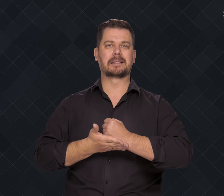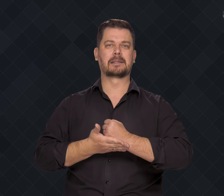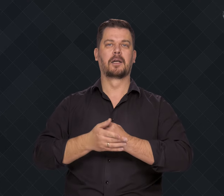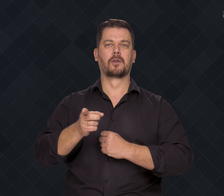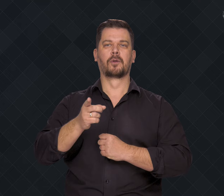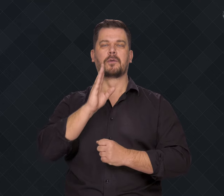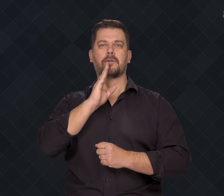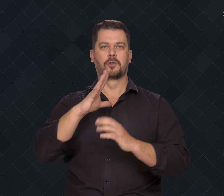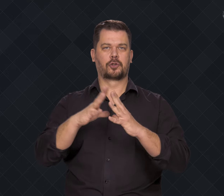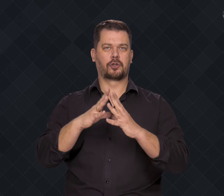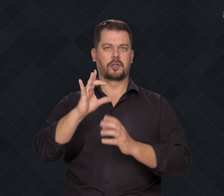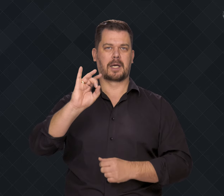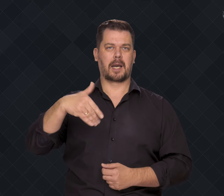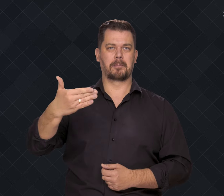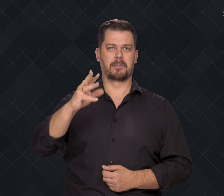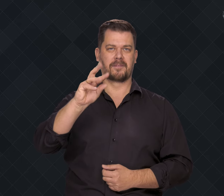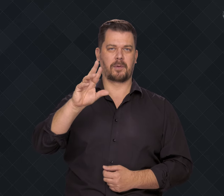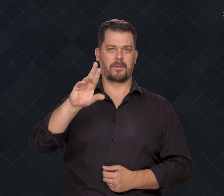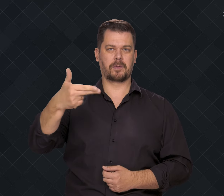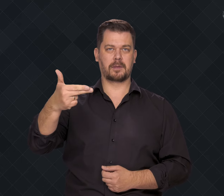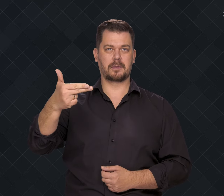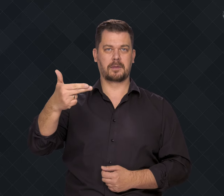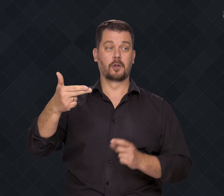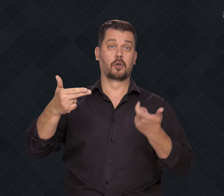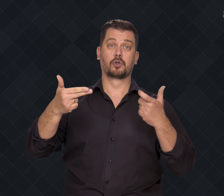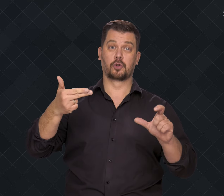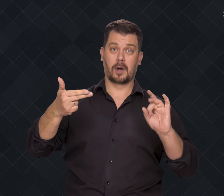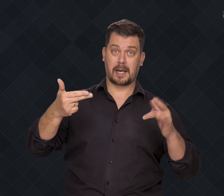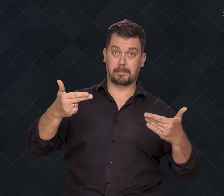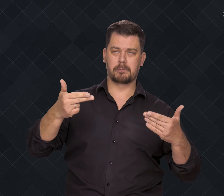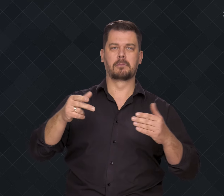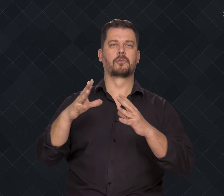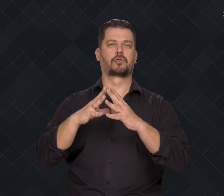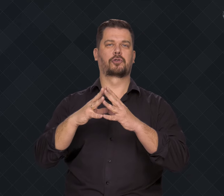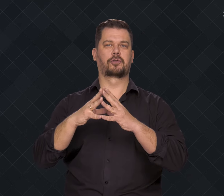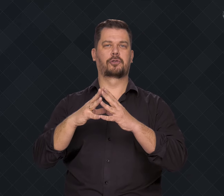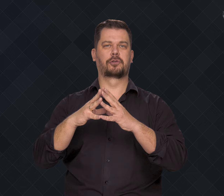that contain more than 10 grams of carbohydrates per 100 grams of the product.